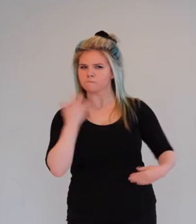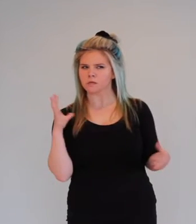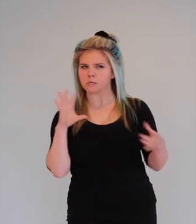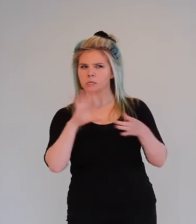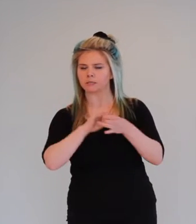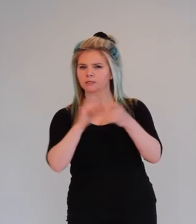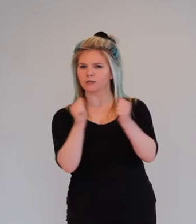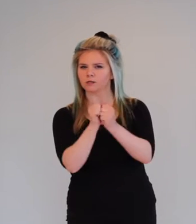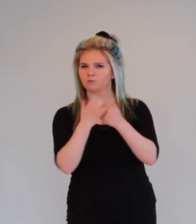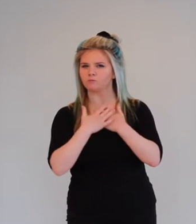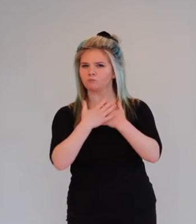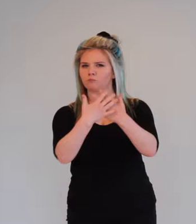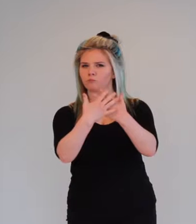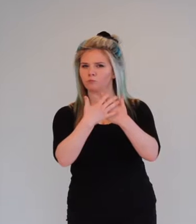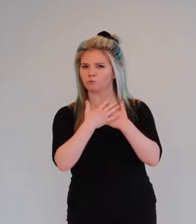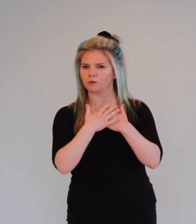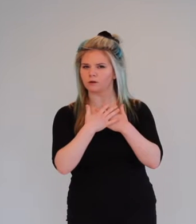and letting your exhale be what guides you.